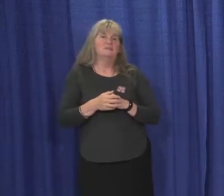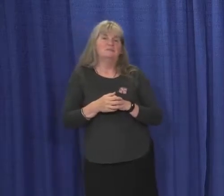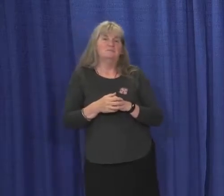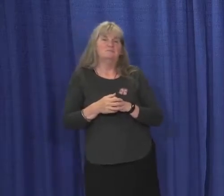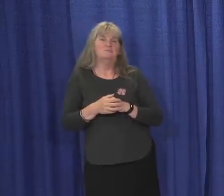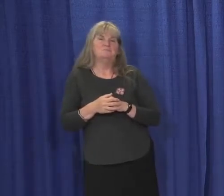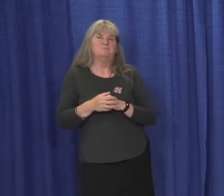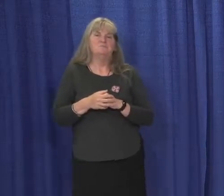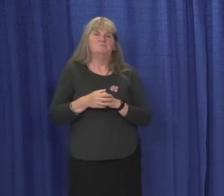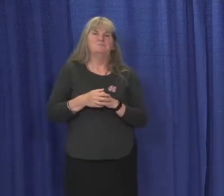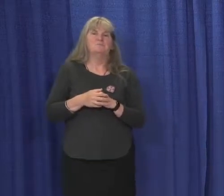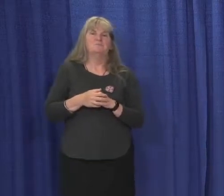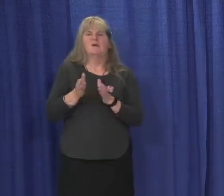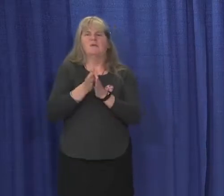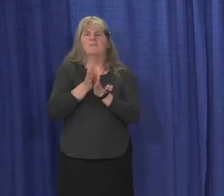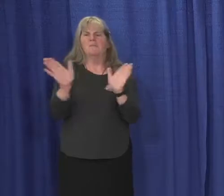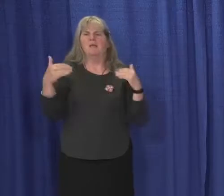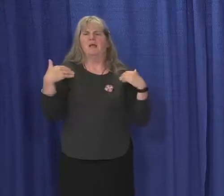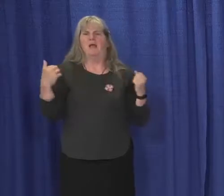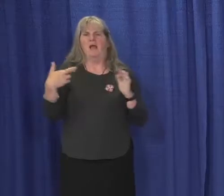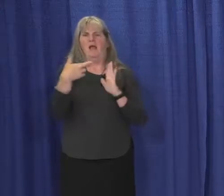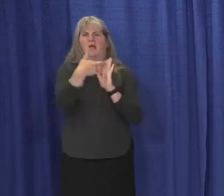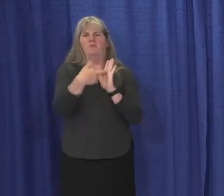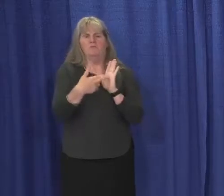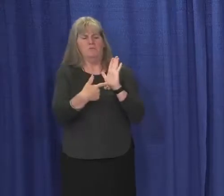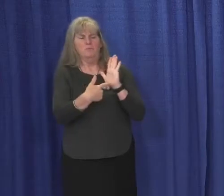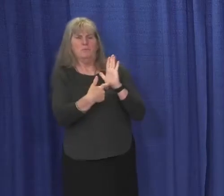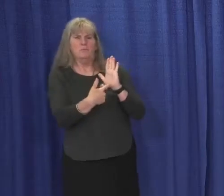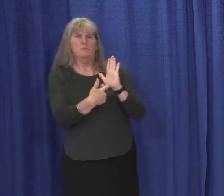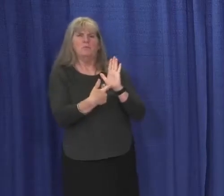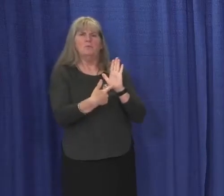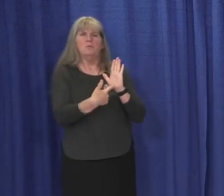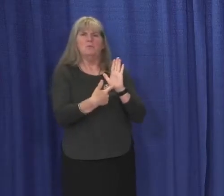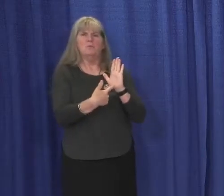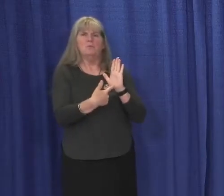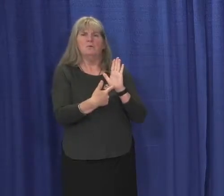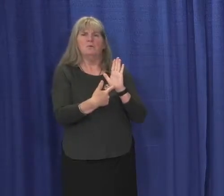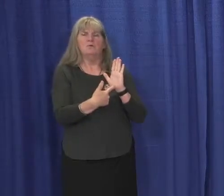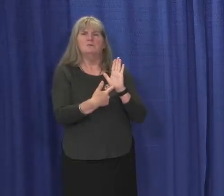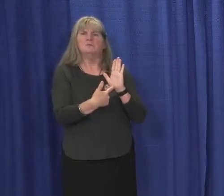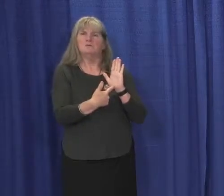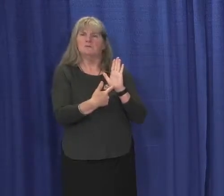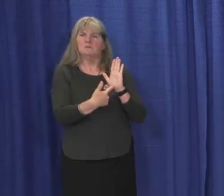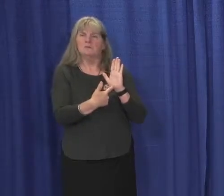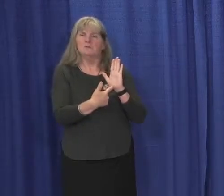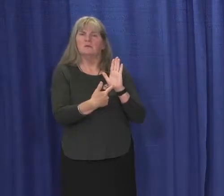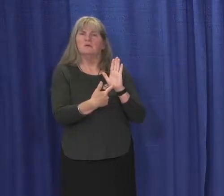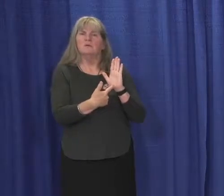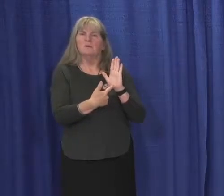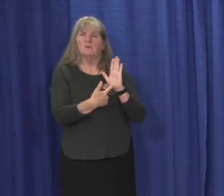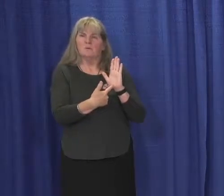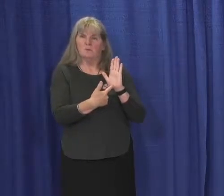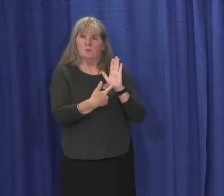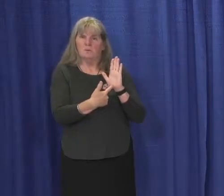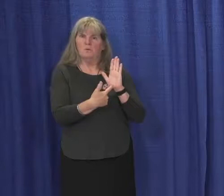The reality of public health measures in a population with